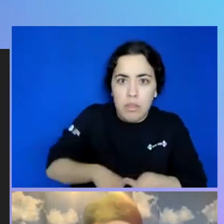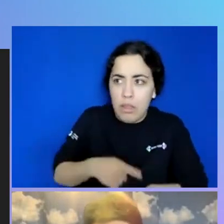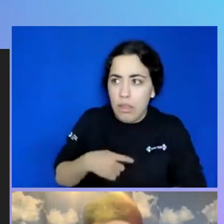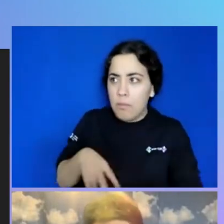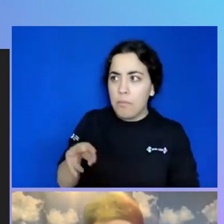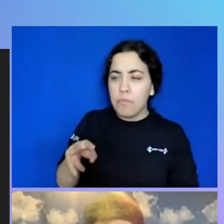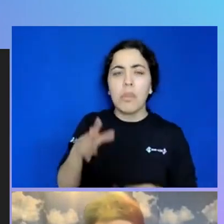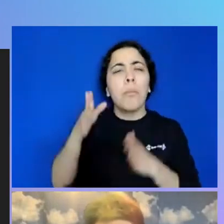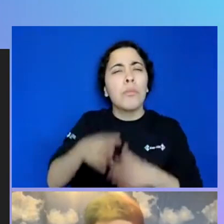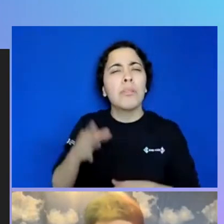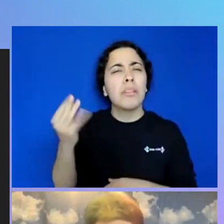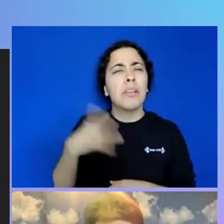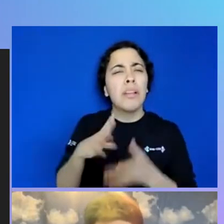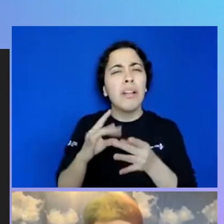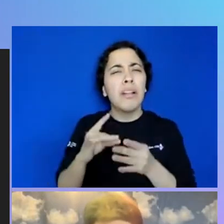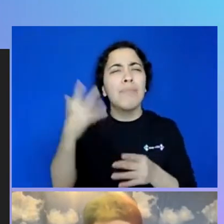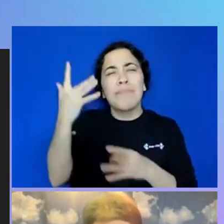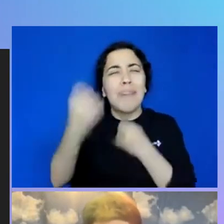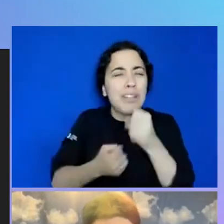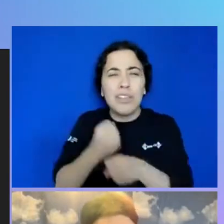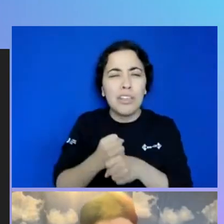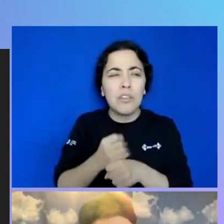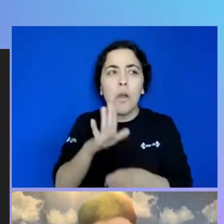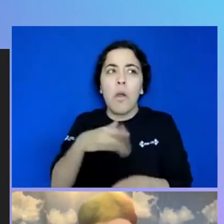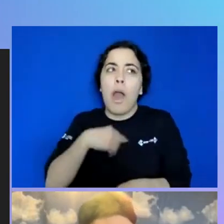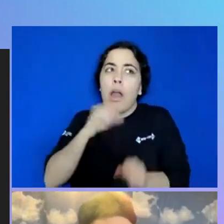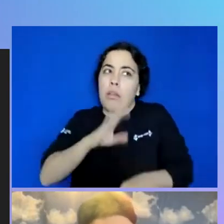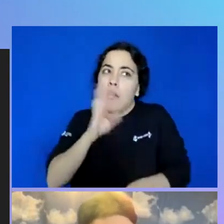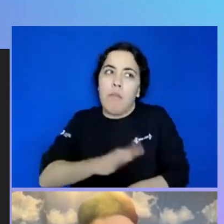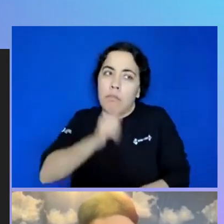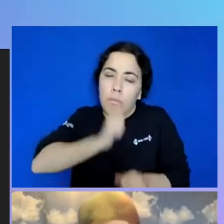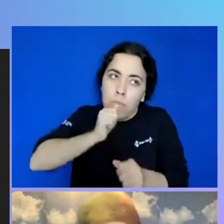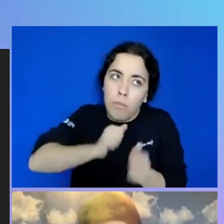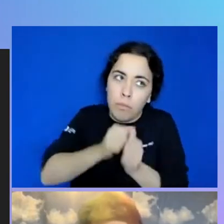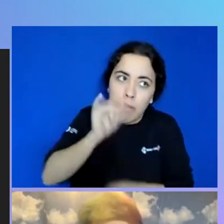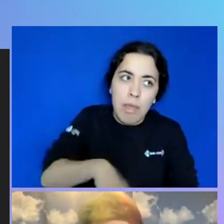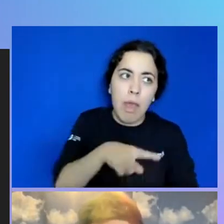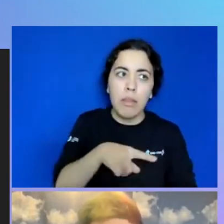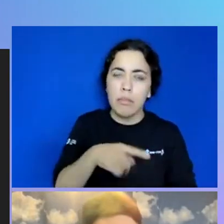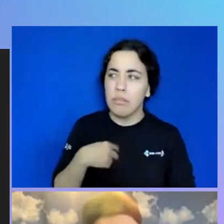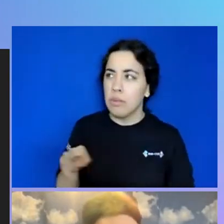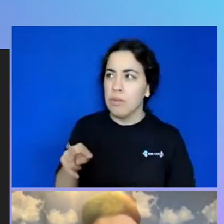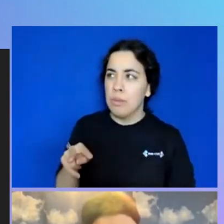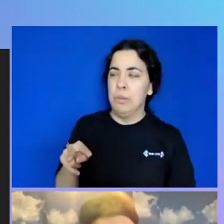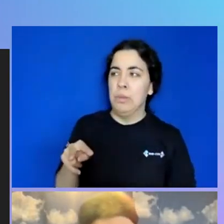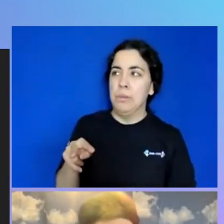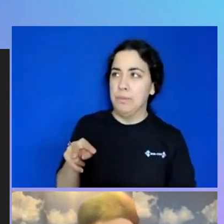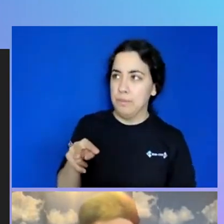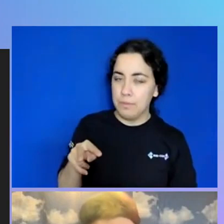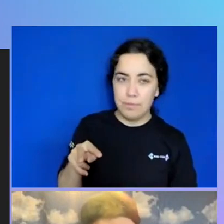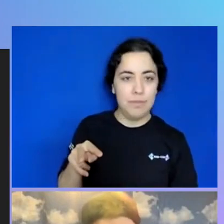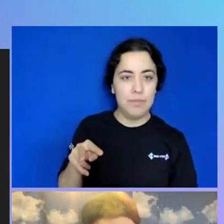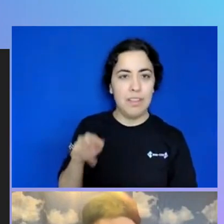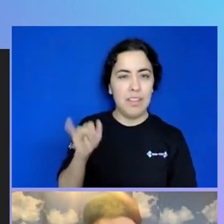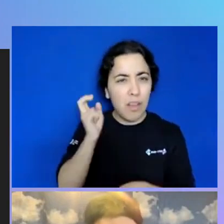that. And um, that's that's something that's very hard. And in fact, there's people that are